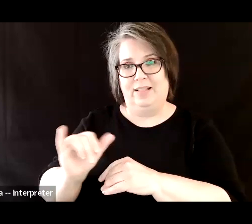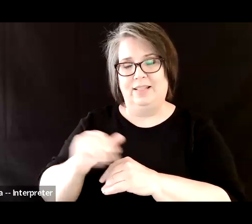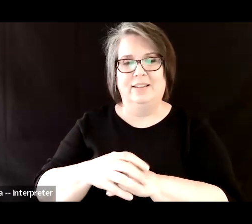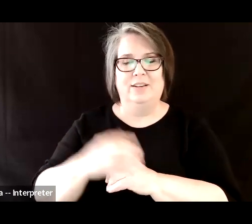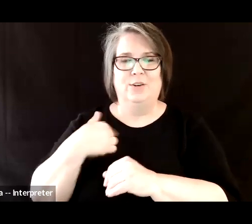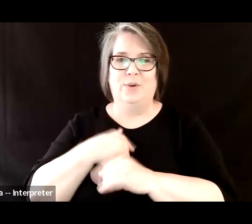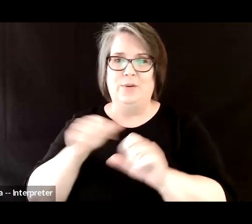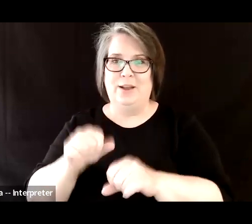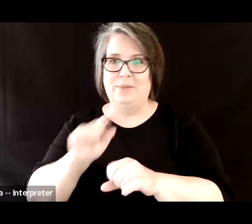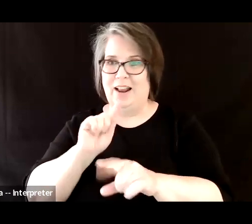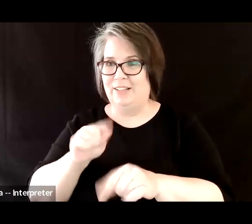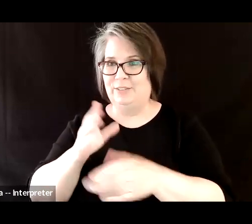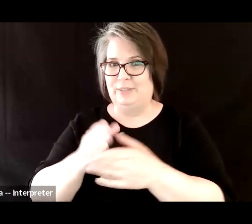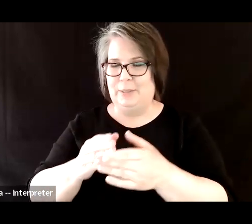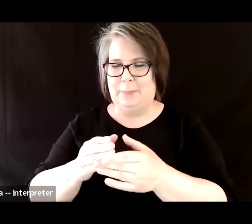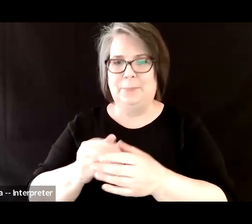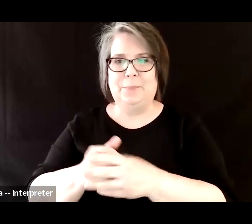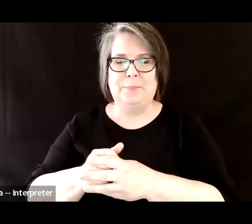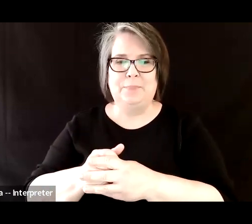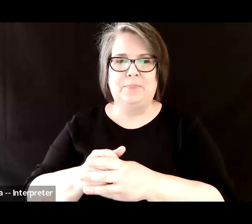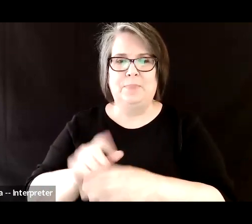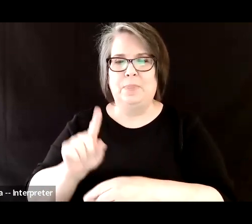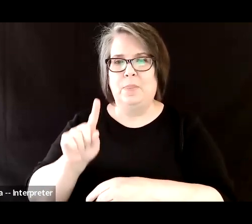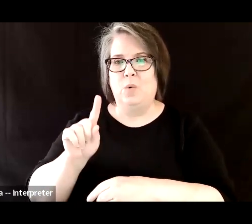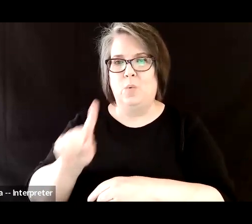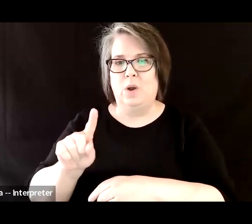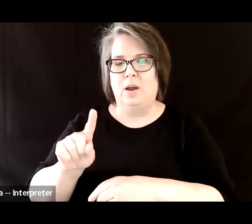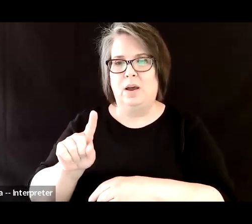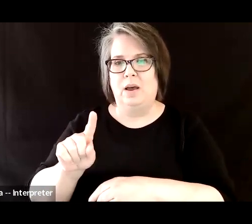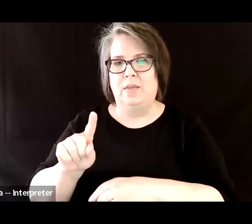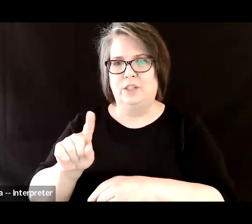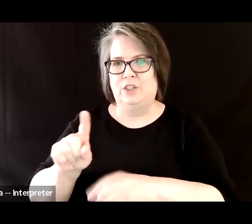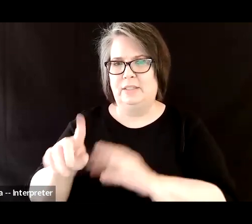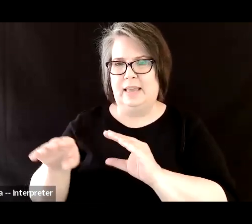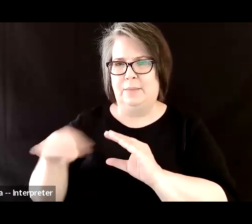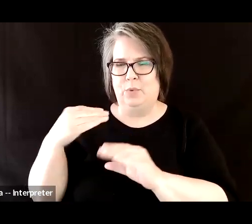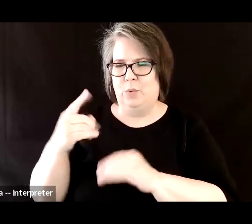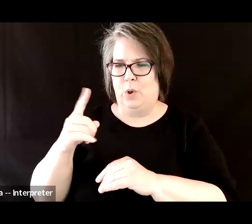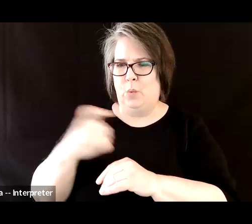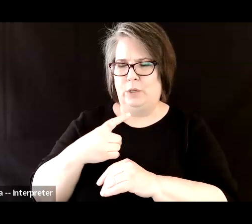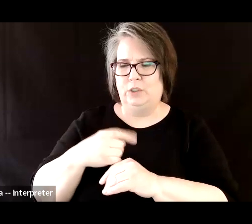answer some through the chat. One that just came through asked